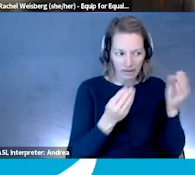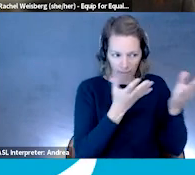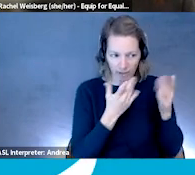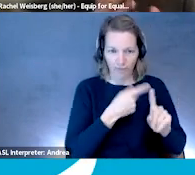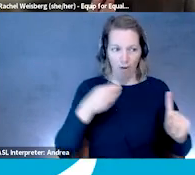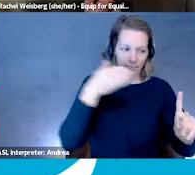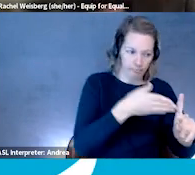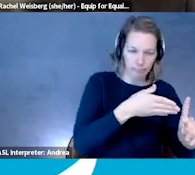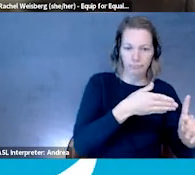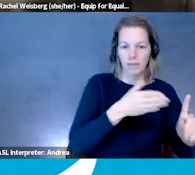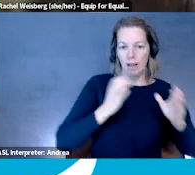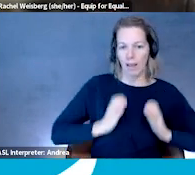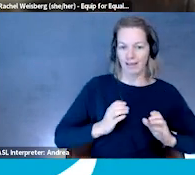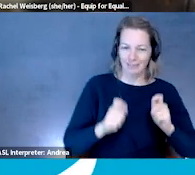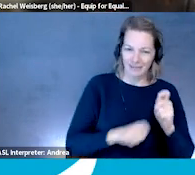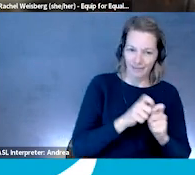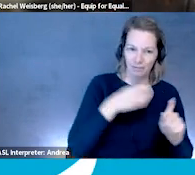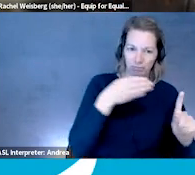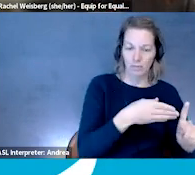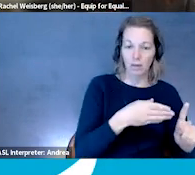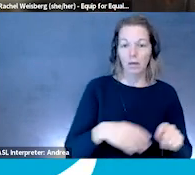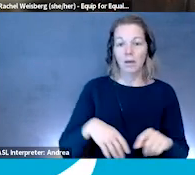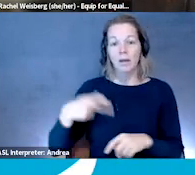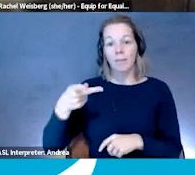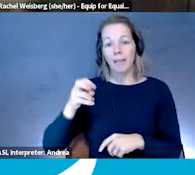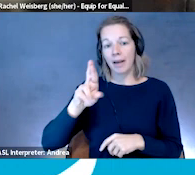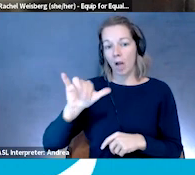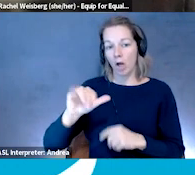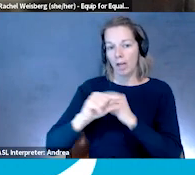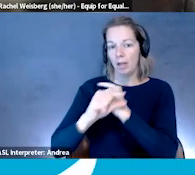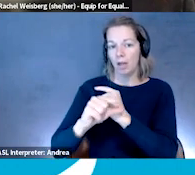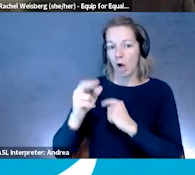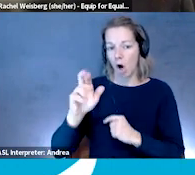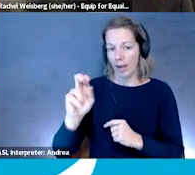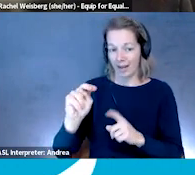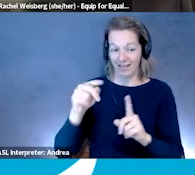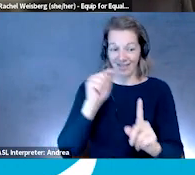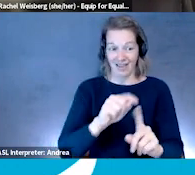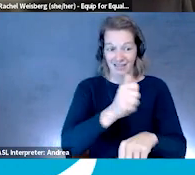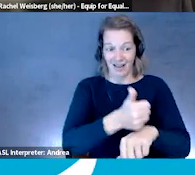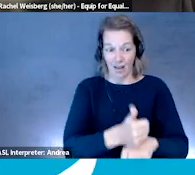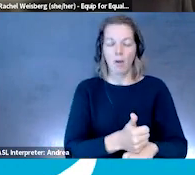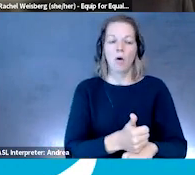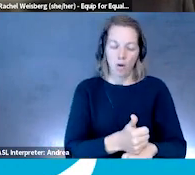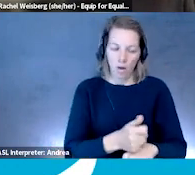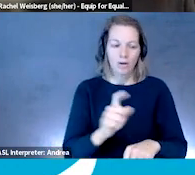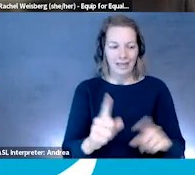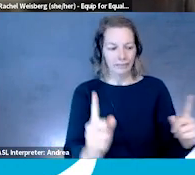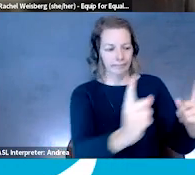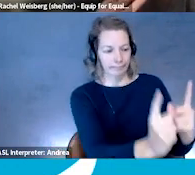THE PERSON WITH THE DISABILITY AND ADVISE AND TAKE DIRECTION FROM THEM.